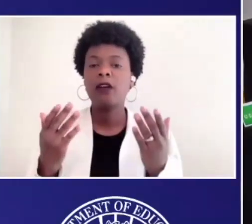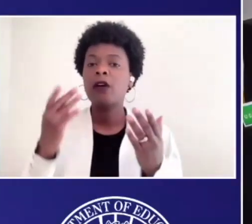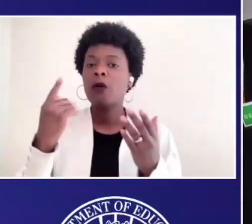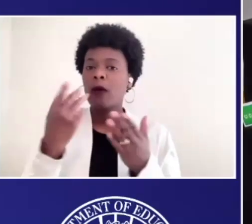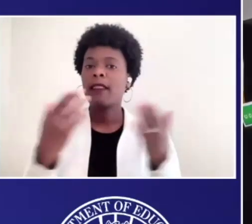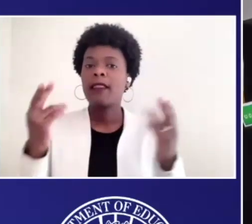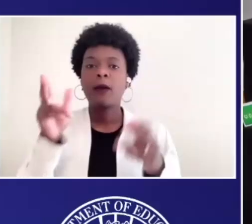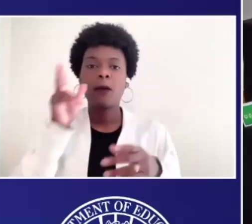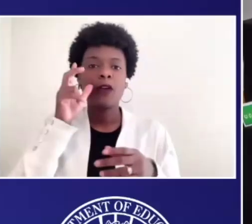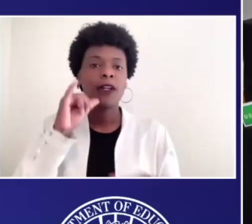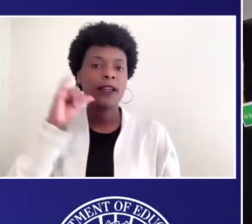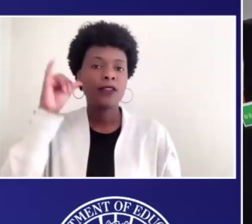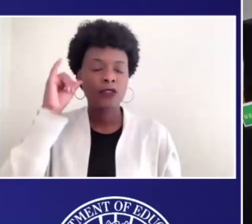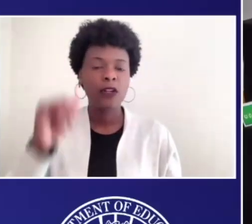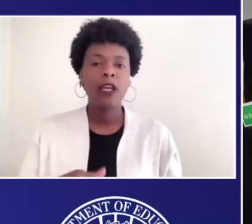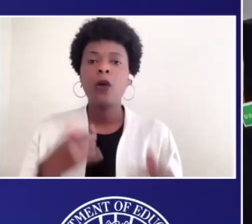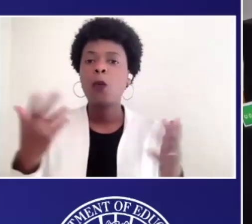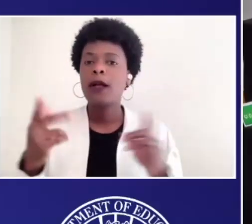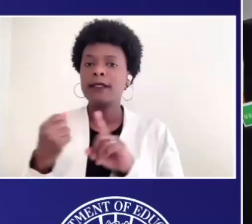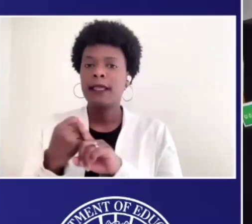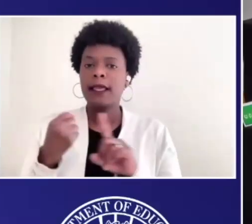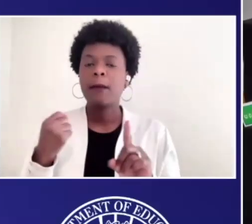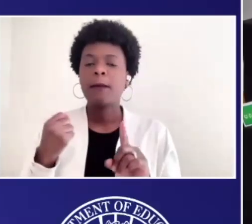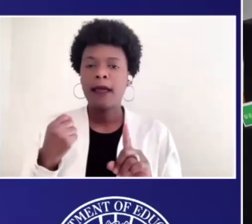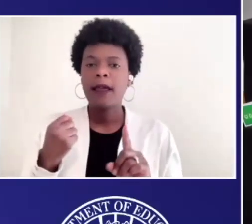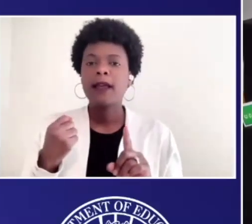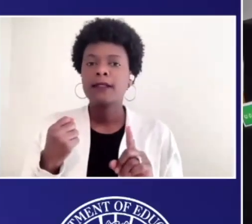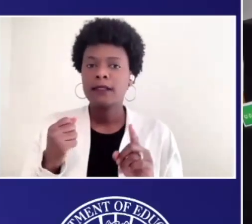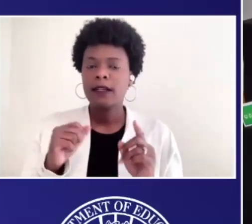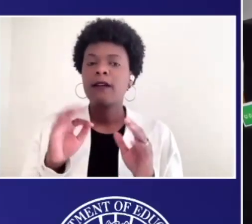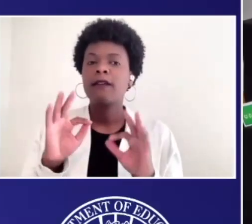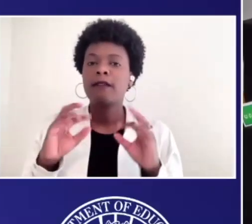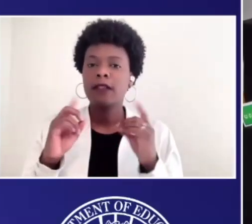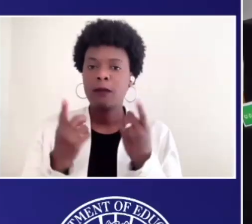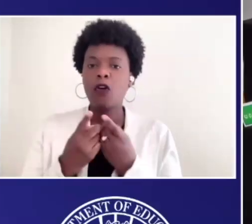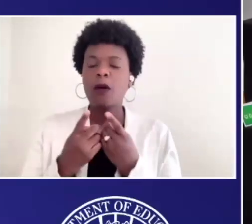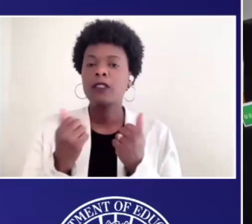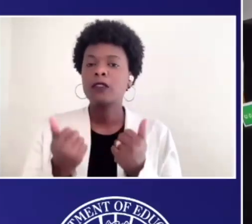yesterday is what is the impact of the Department's proposed definition of